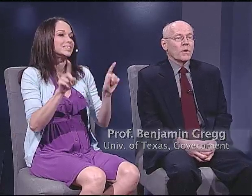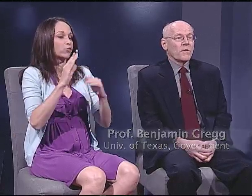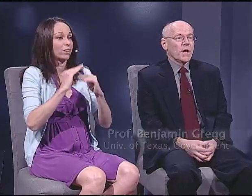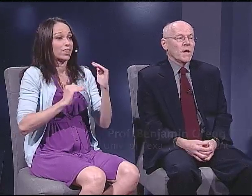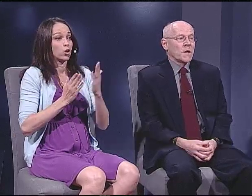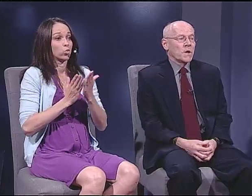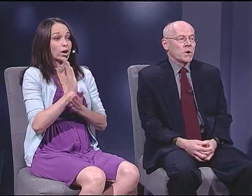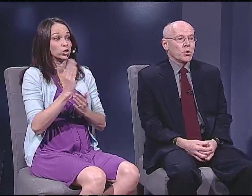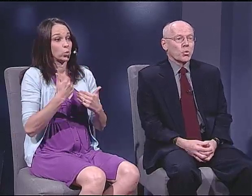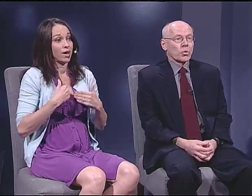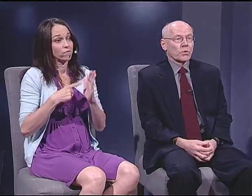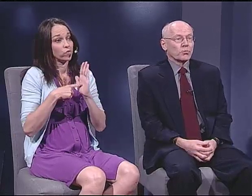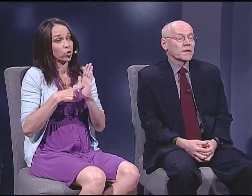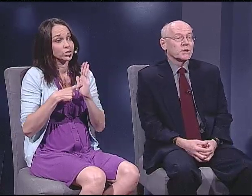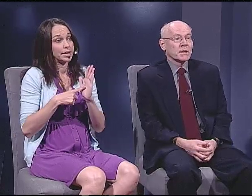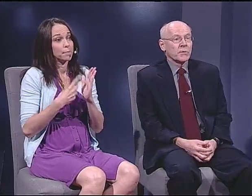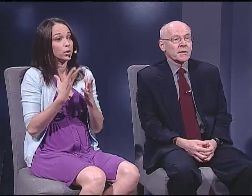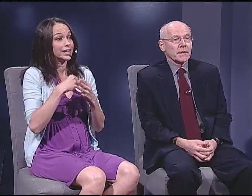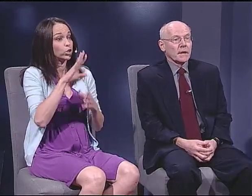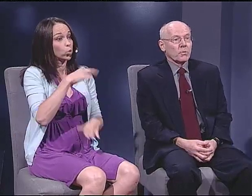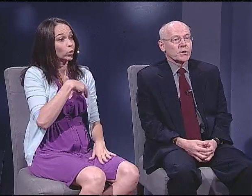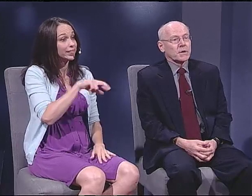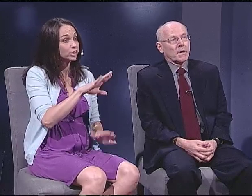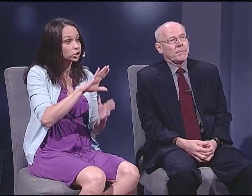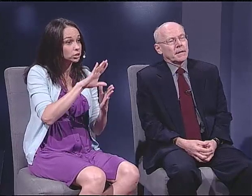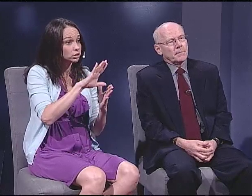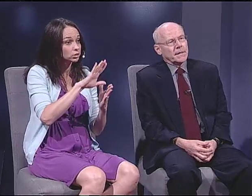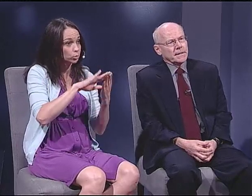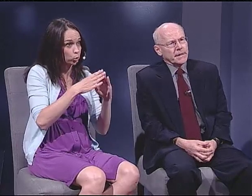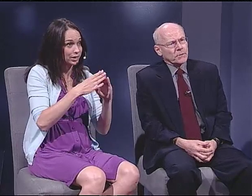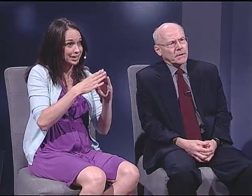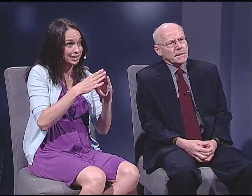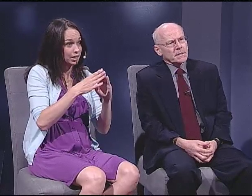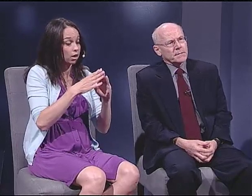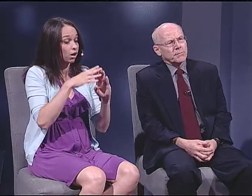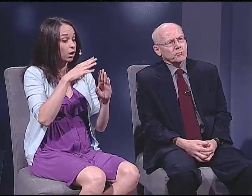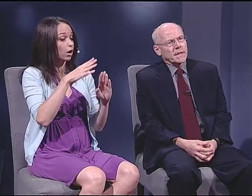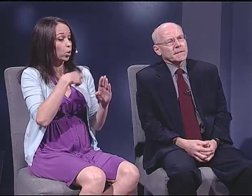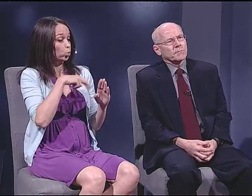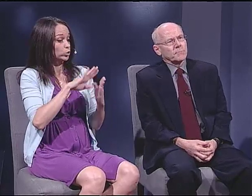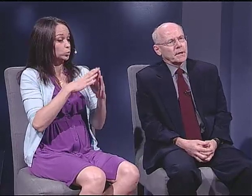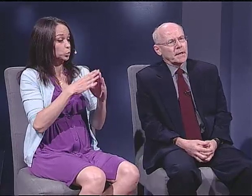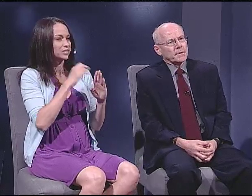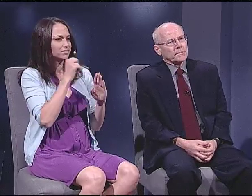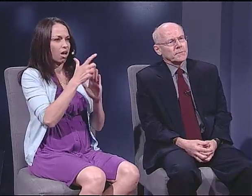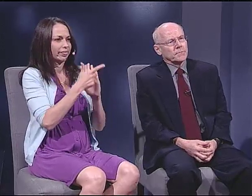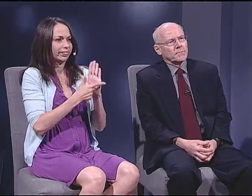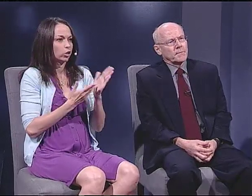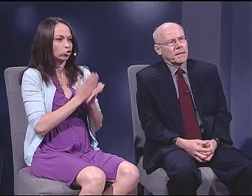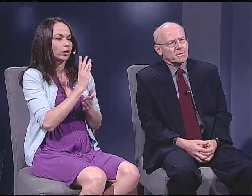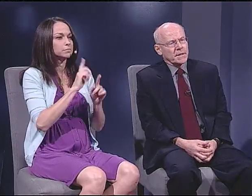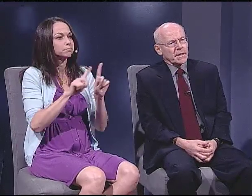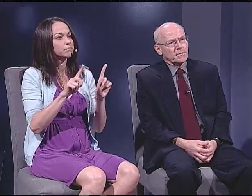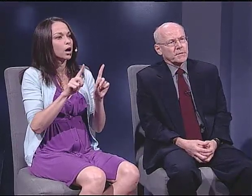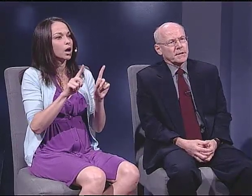within your religious community which may not be legal rights, but rights that would apply to members of that community